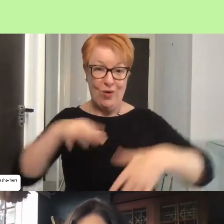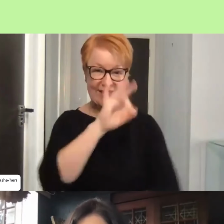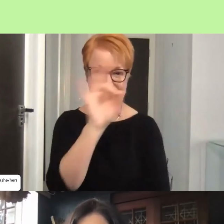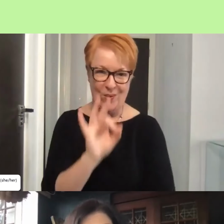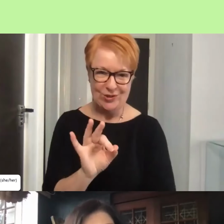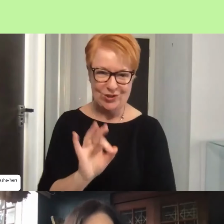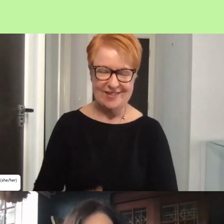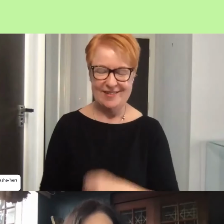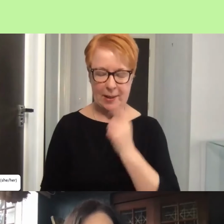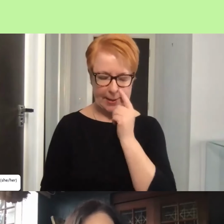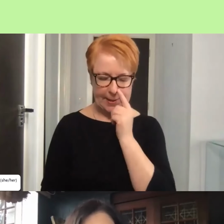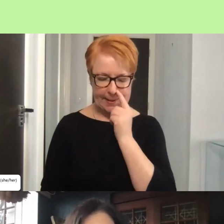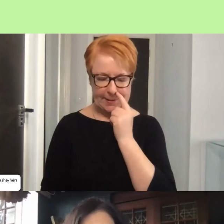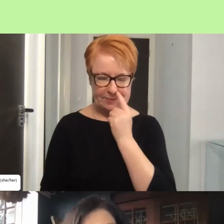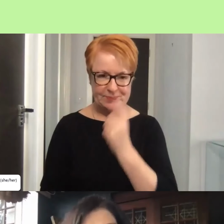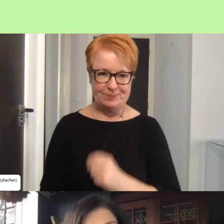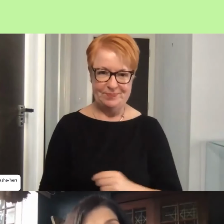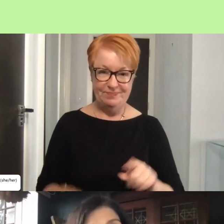that, you know, like, when my university tries to pay